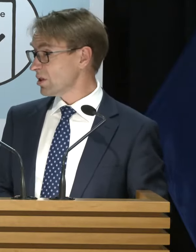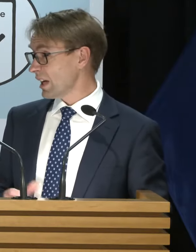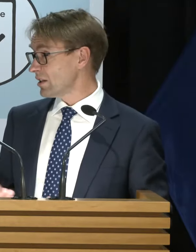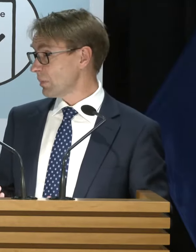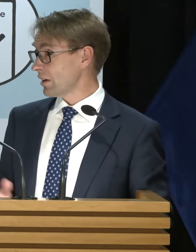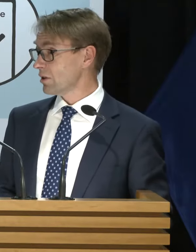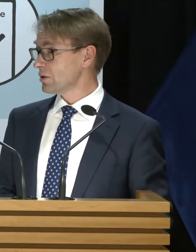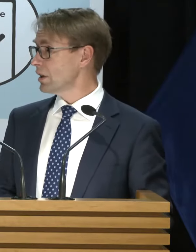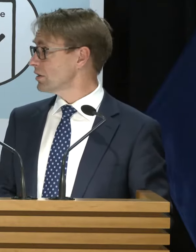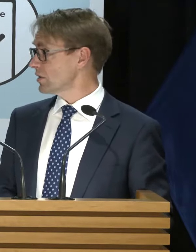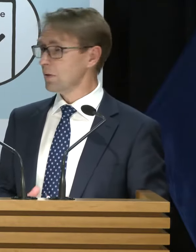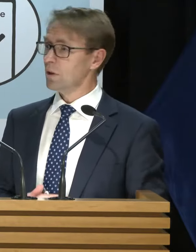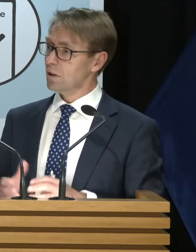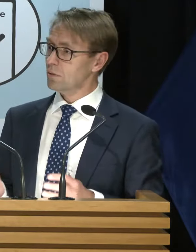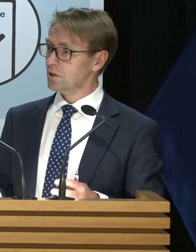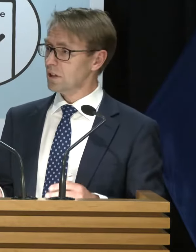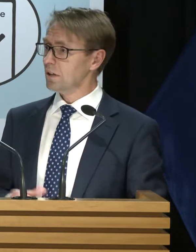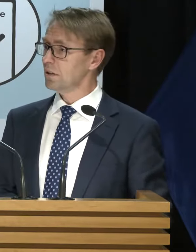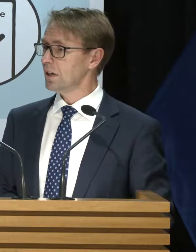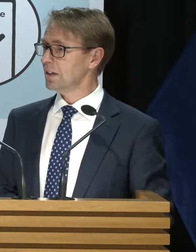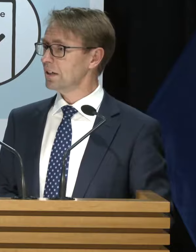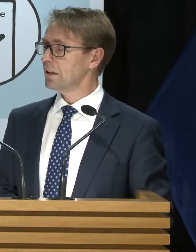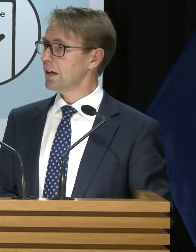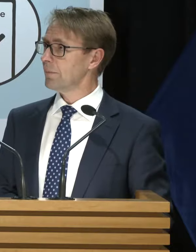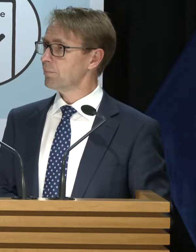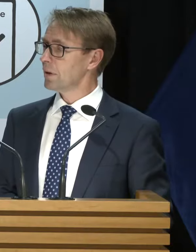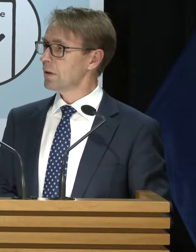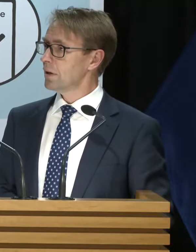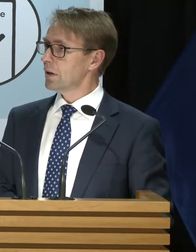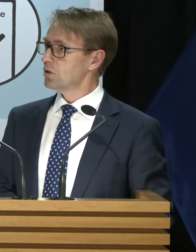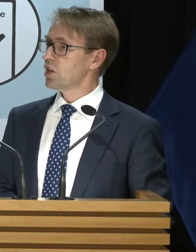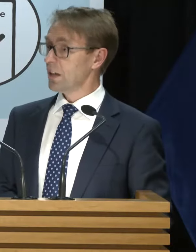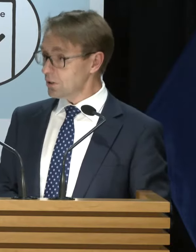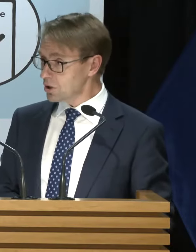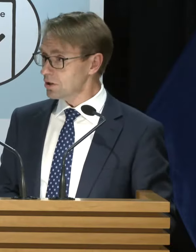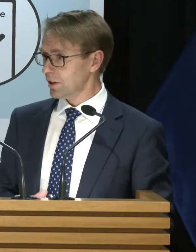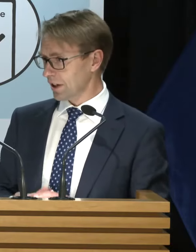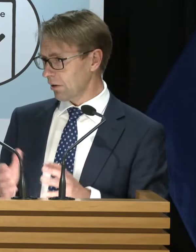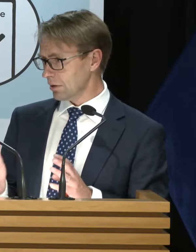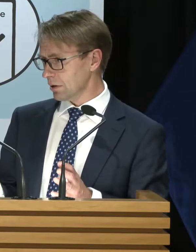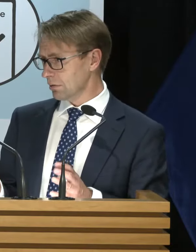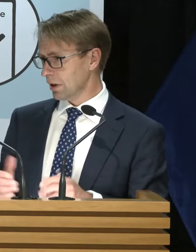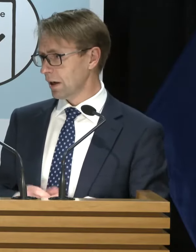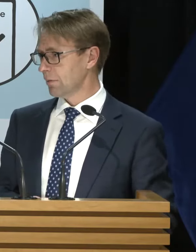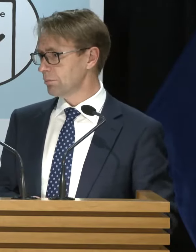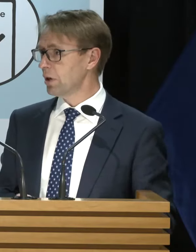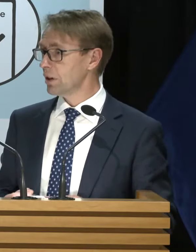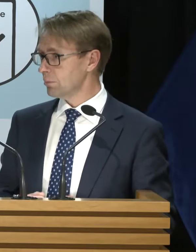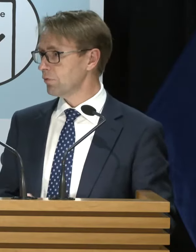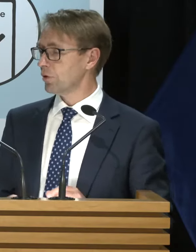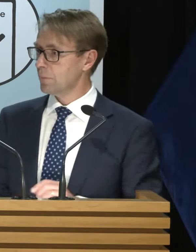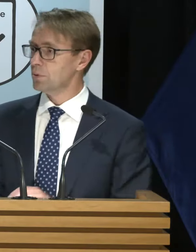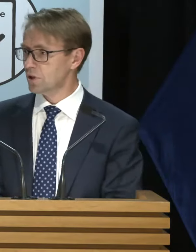To make sure that they have got full immunity. We will be providing further advice through the middle to